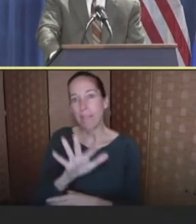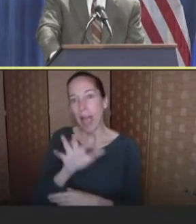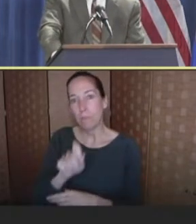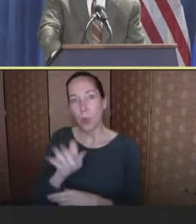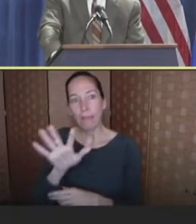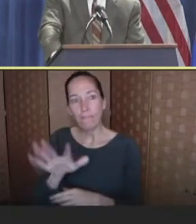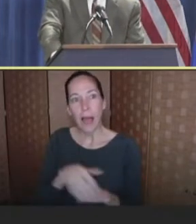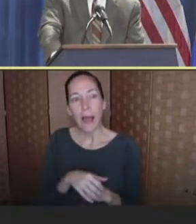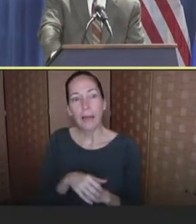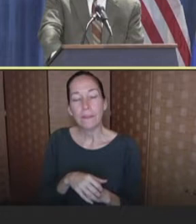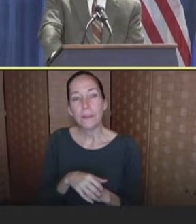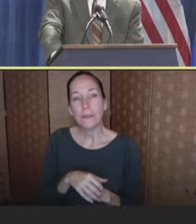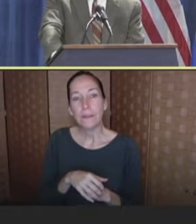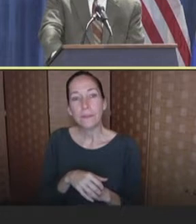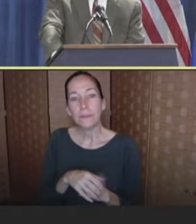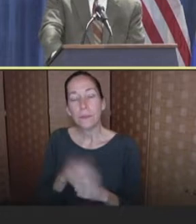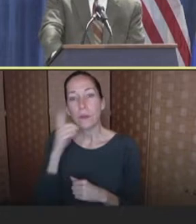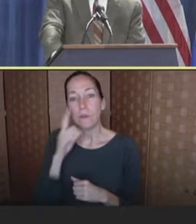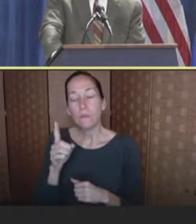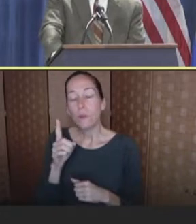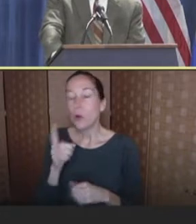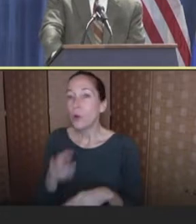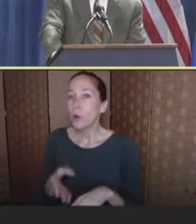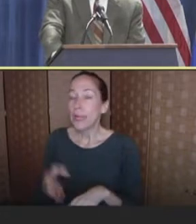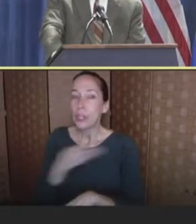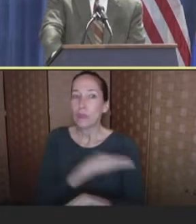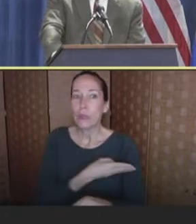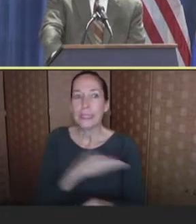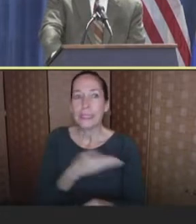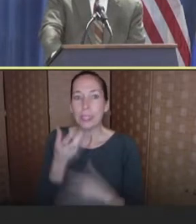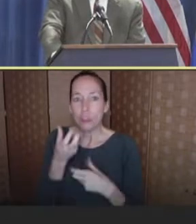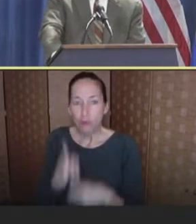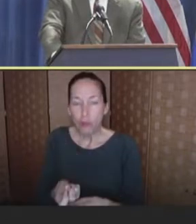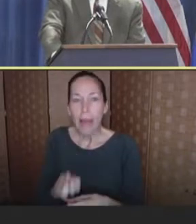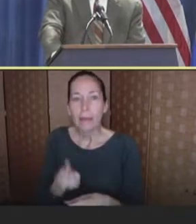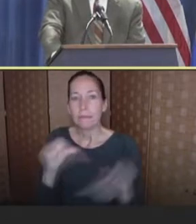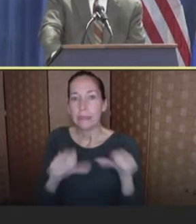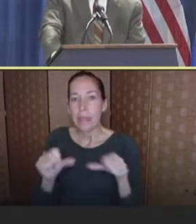For purposes of increasing trust and reach of science-based information, HHS should fund